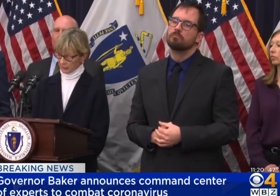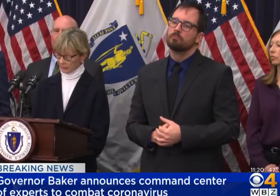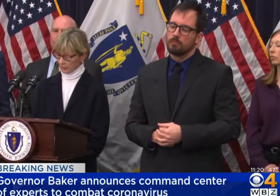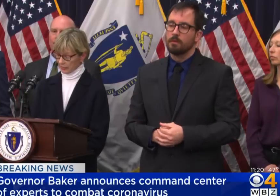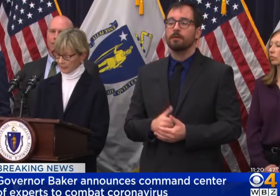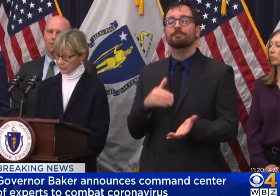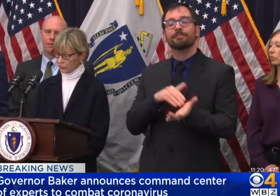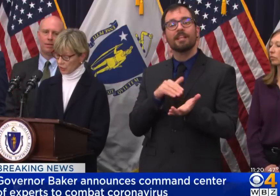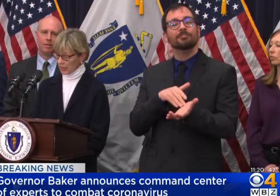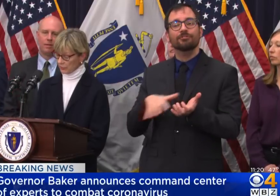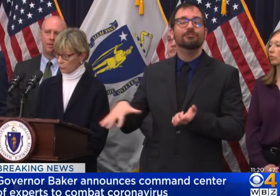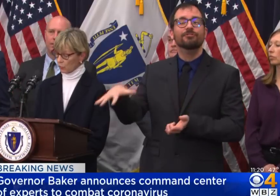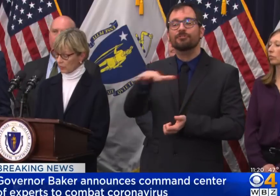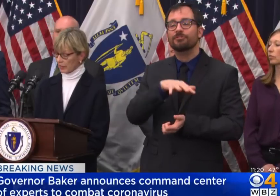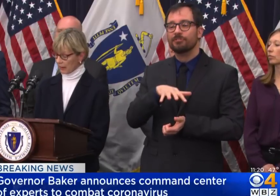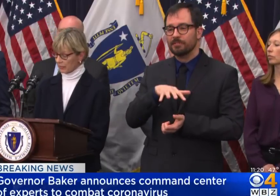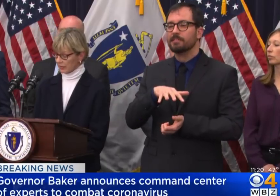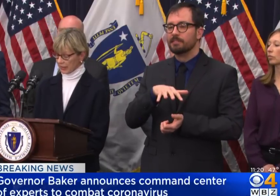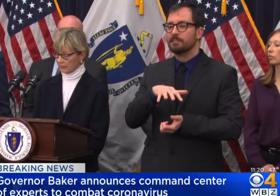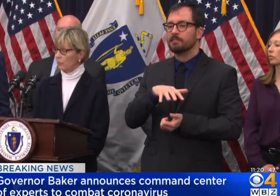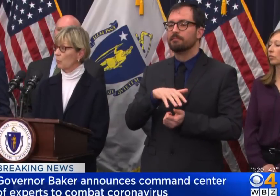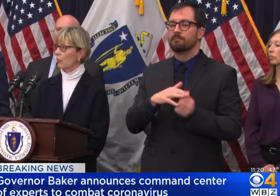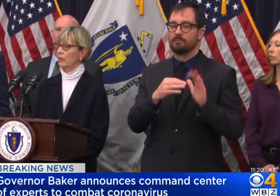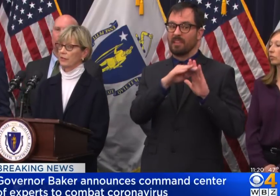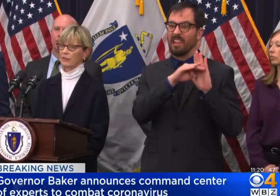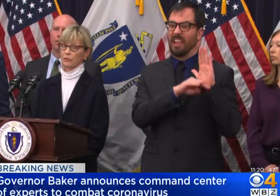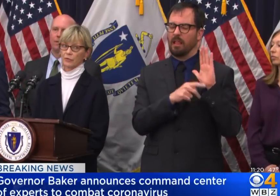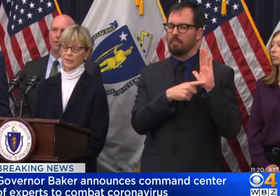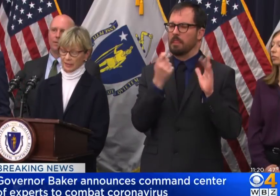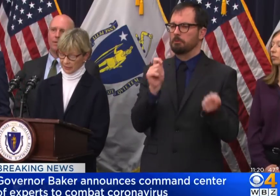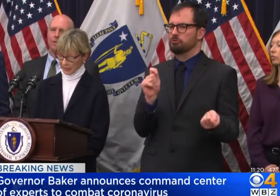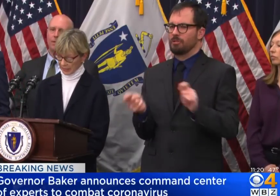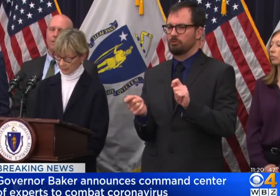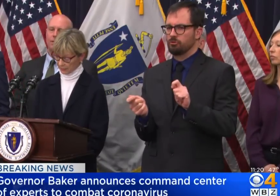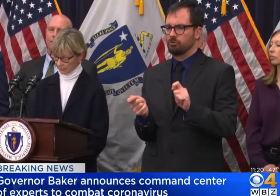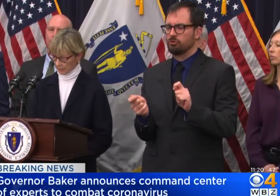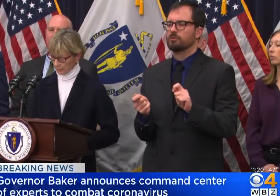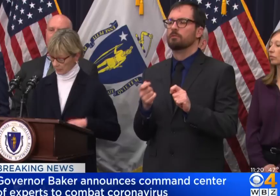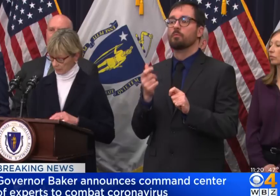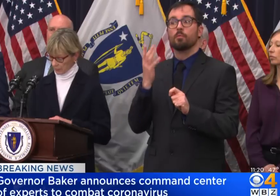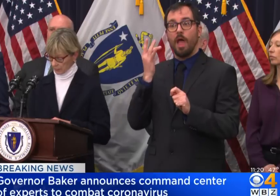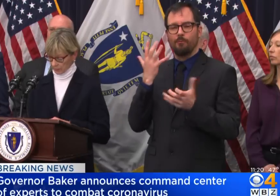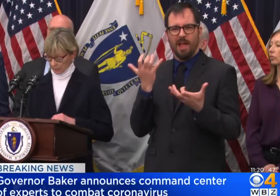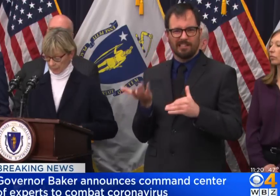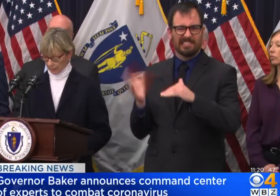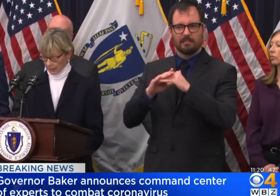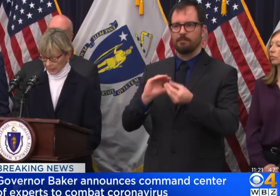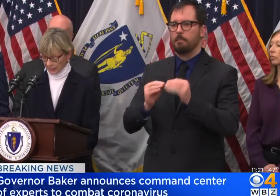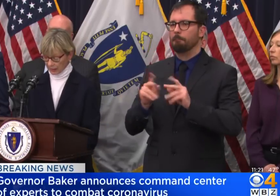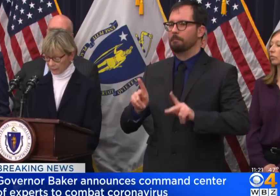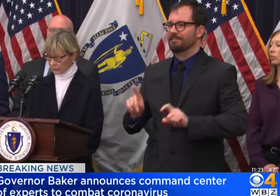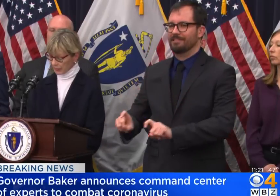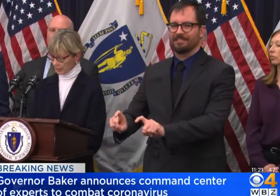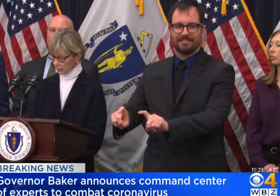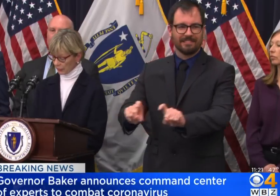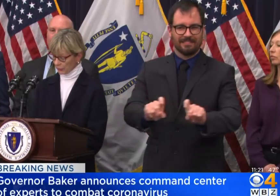THAT WILL SPEED UP THE TESTING CAPABILITY AT OUR STATE LAB. AS CLINICIANS CHANGE THEIR PRACTICE AND FOLLOW THE NEW